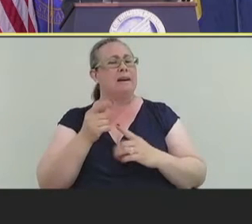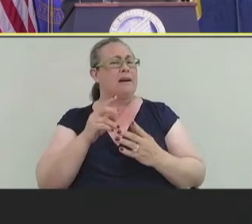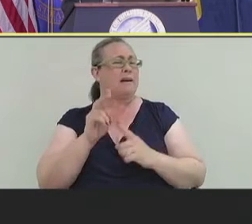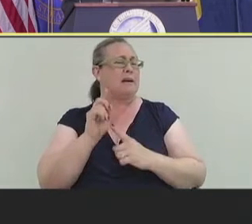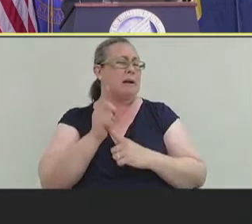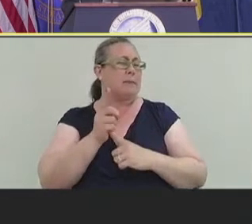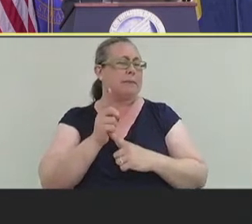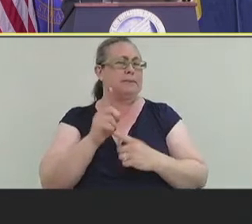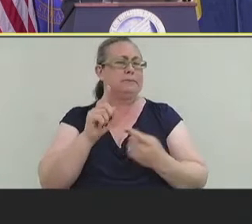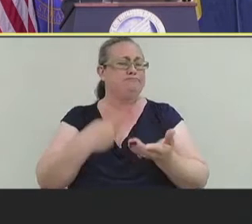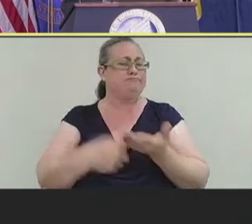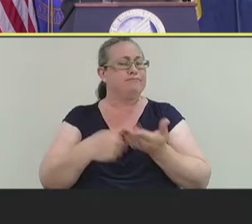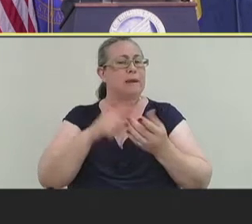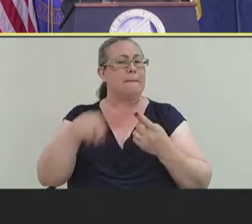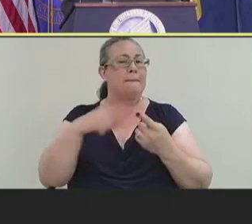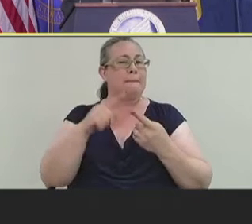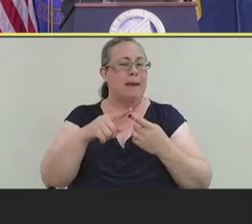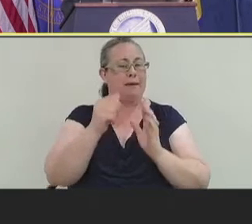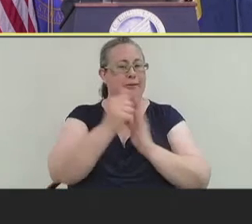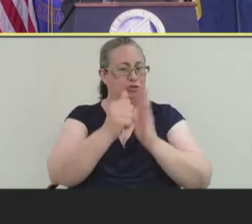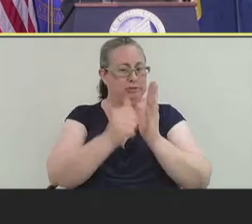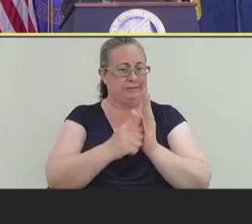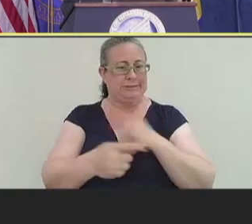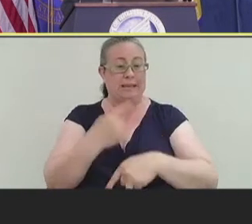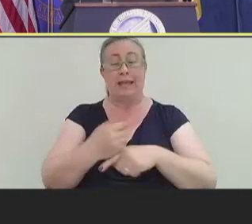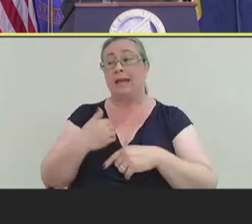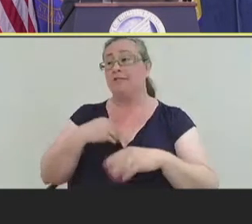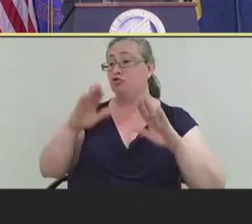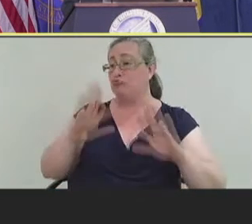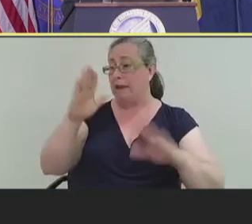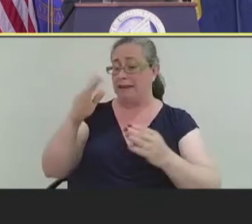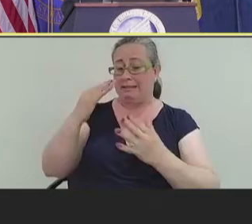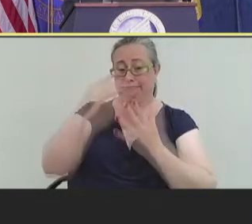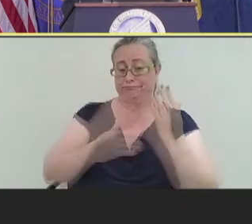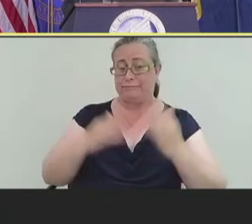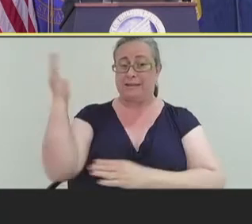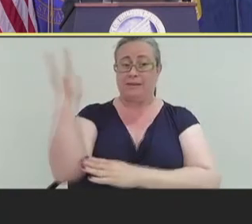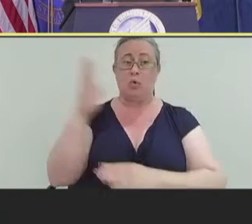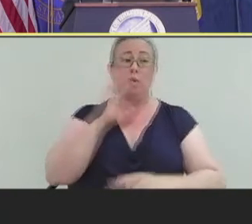We have a wonderful lineup of speakers. Today, we'll start with a panel on proactive production